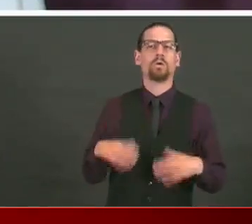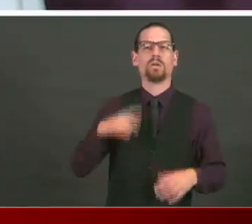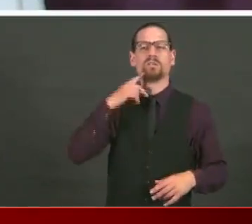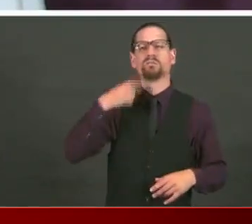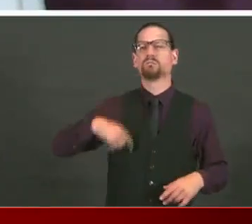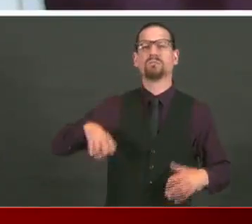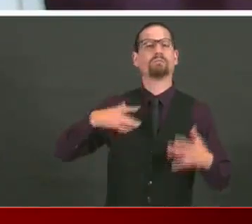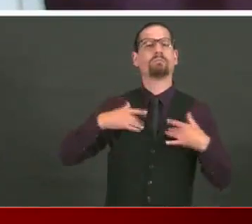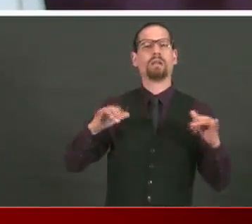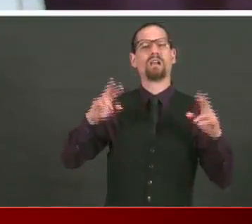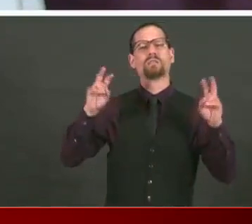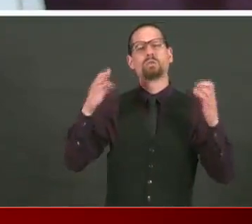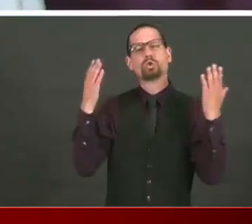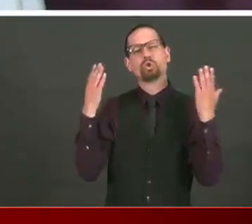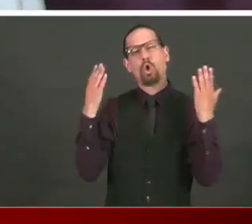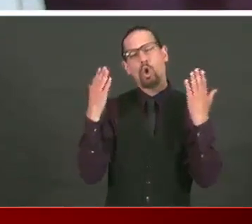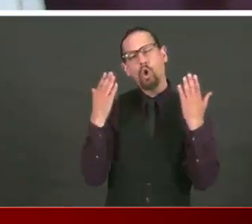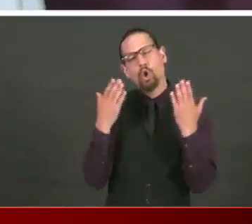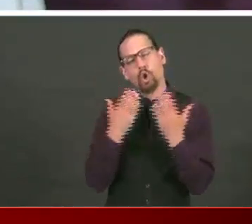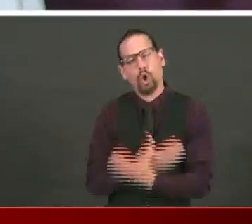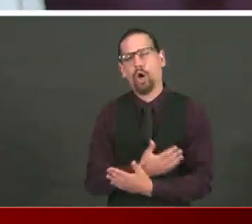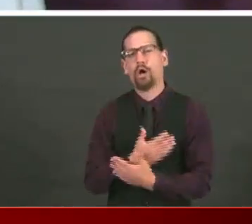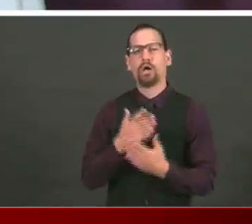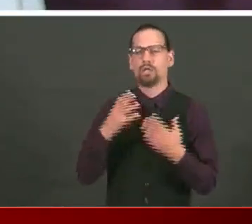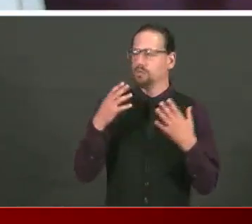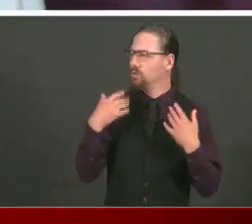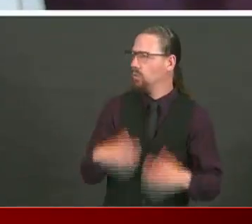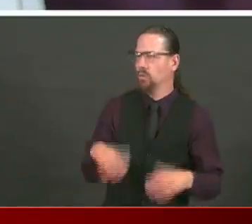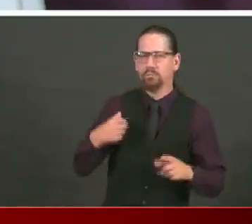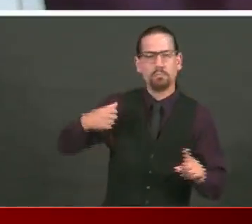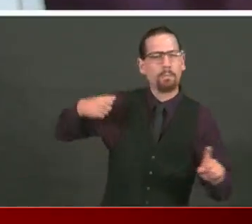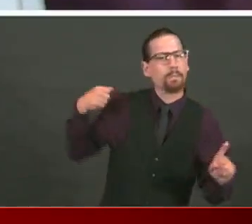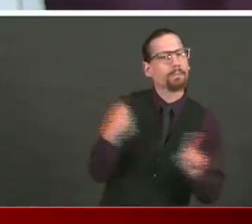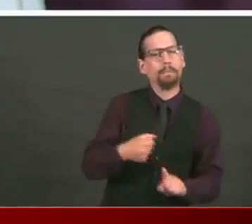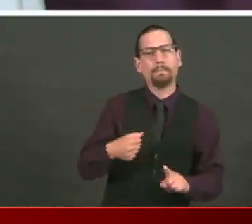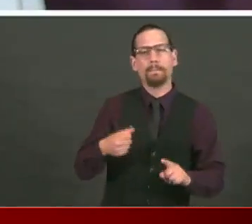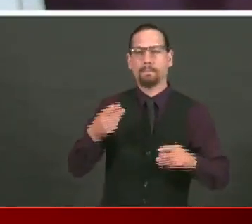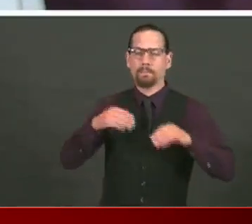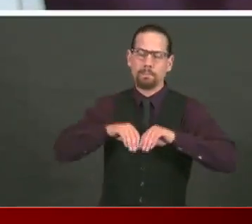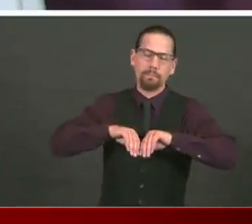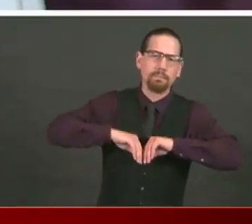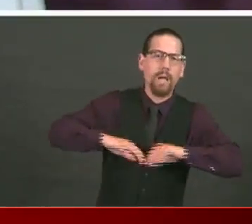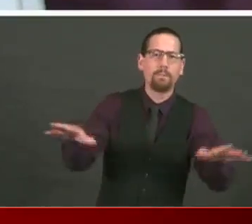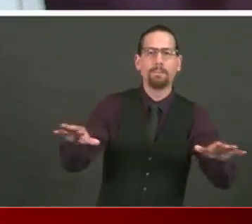TESTING. CVS STEPPED UP.